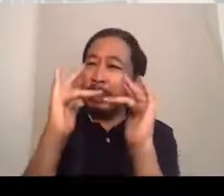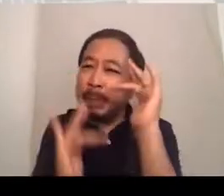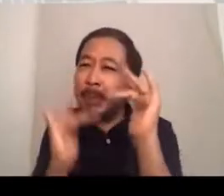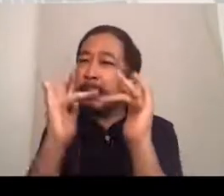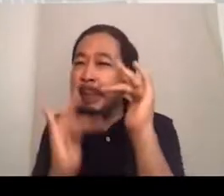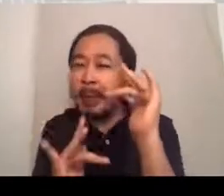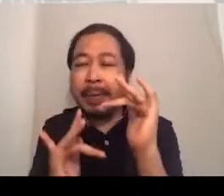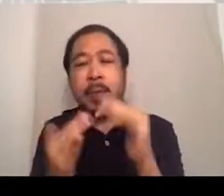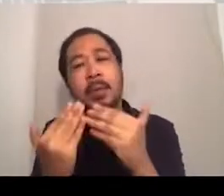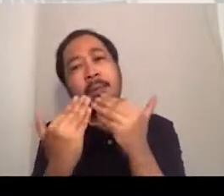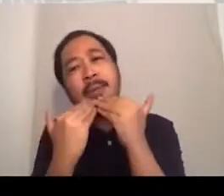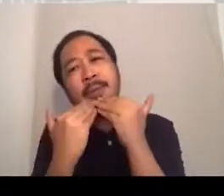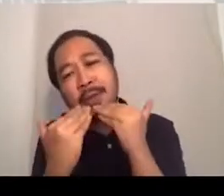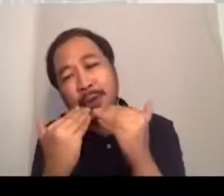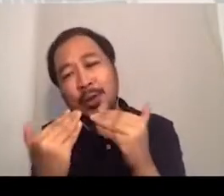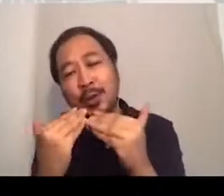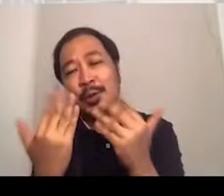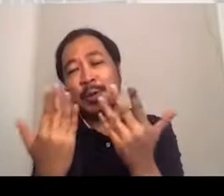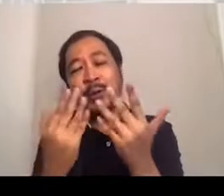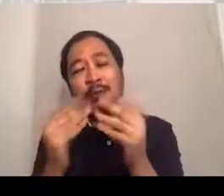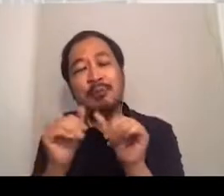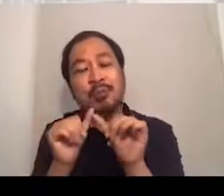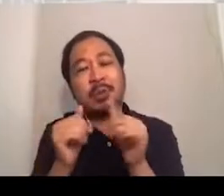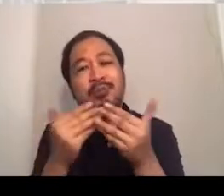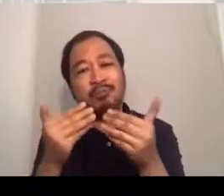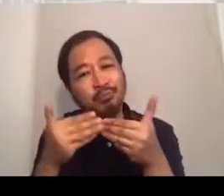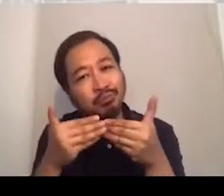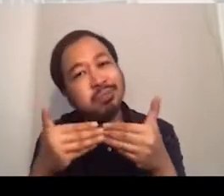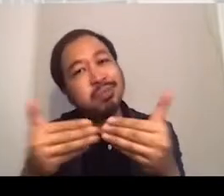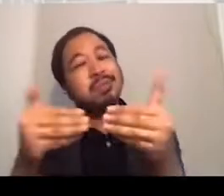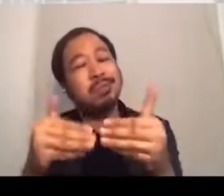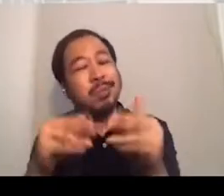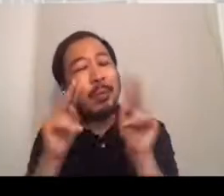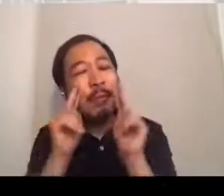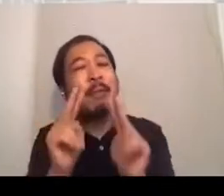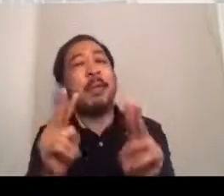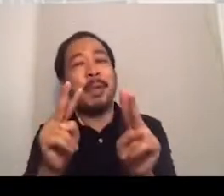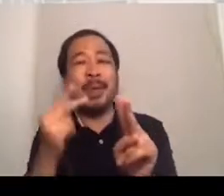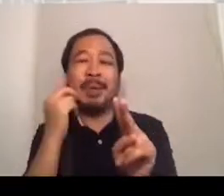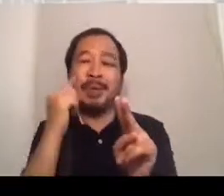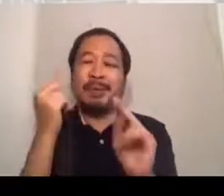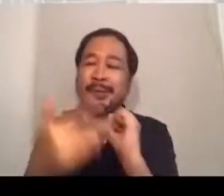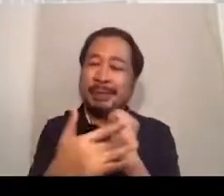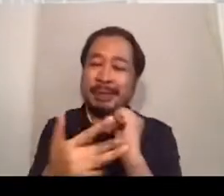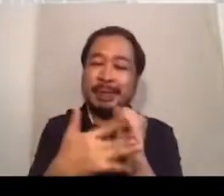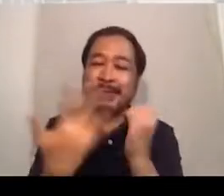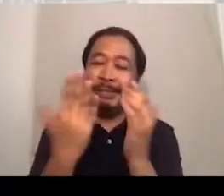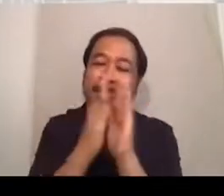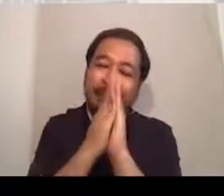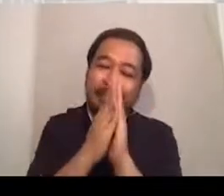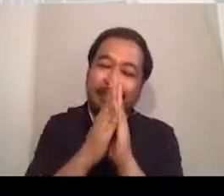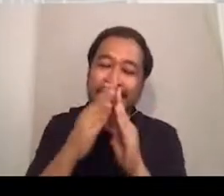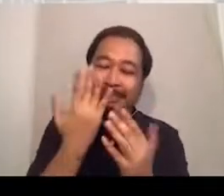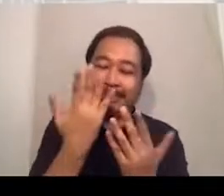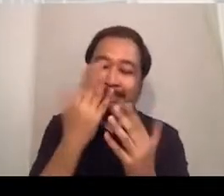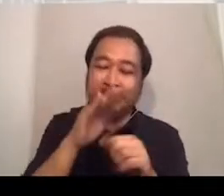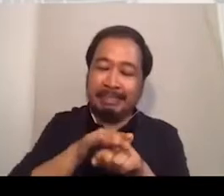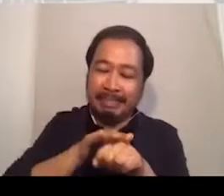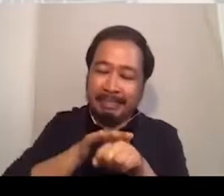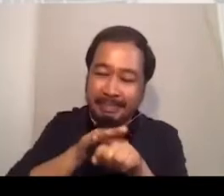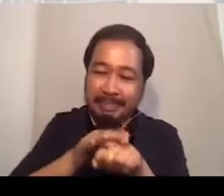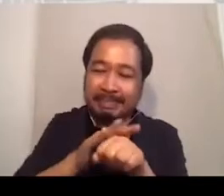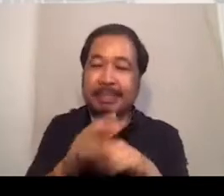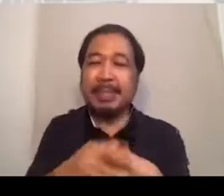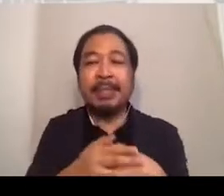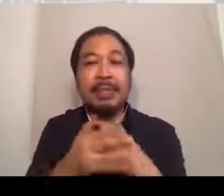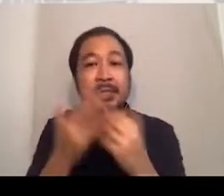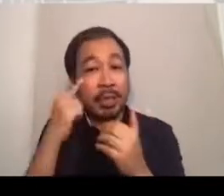so that we make sure we maintain the momentum. We will also make sure that the unanswered questions will be answered.